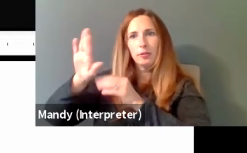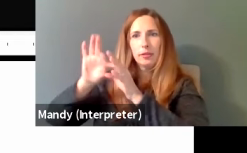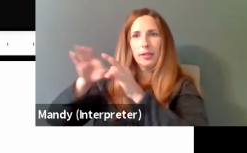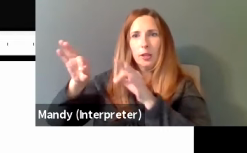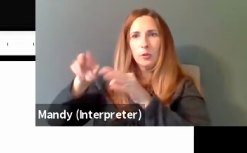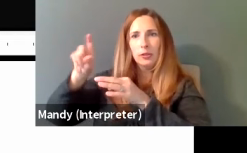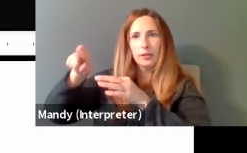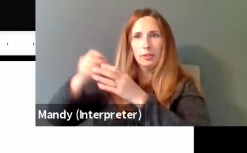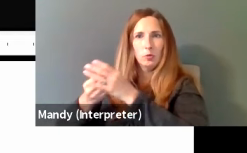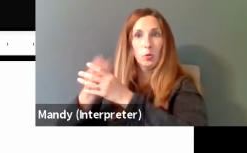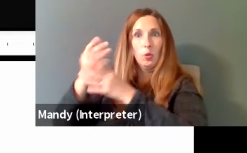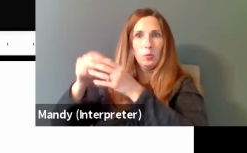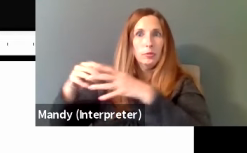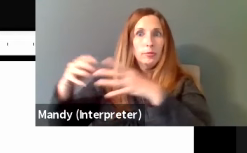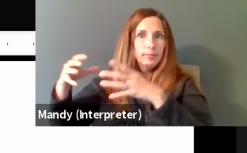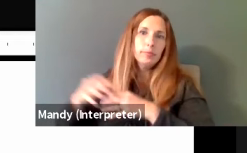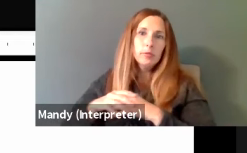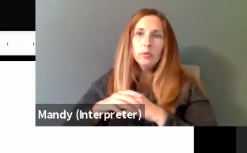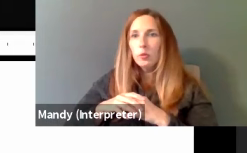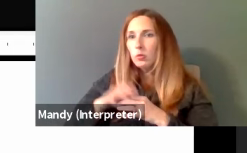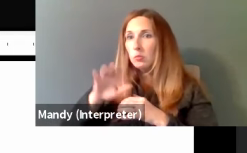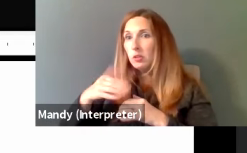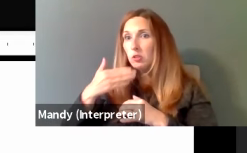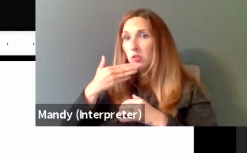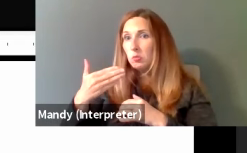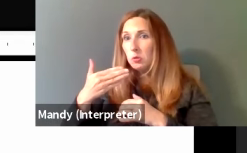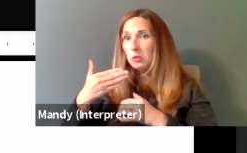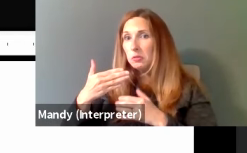And so that's a great element to leave in there.